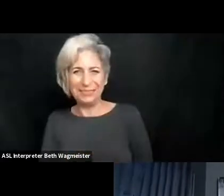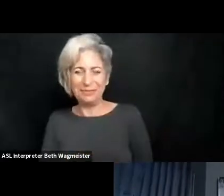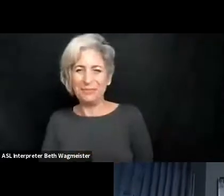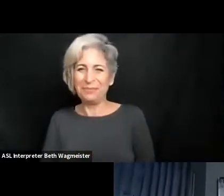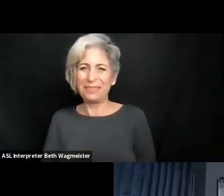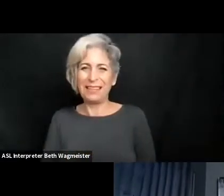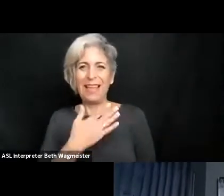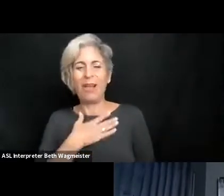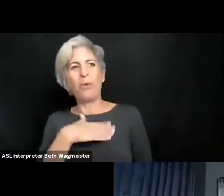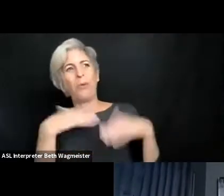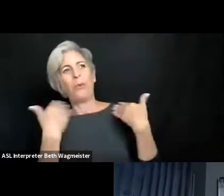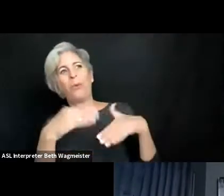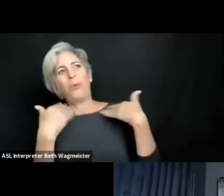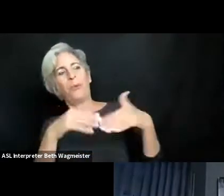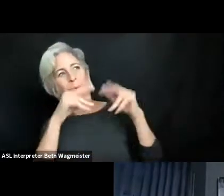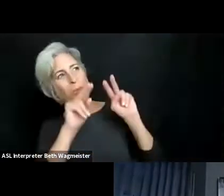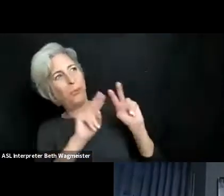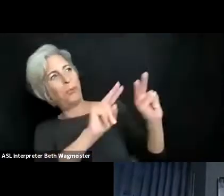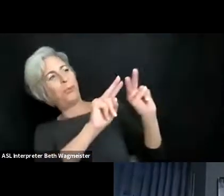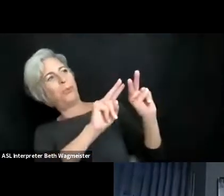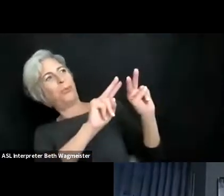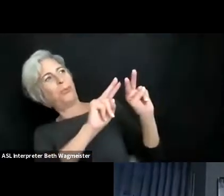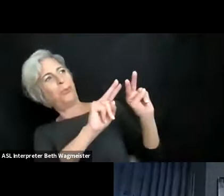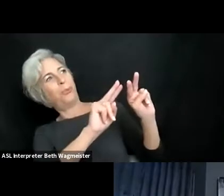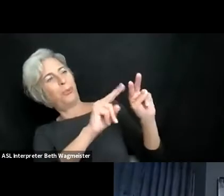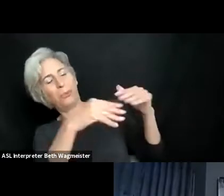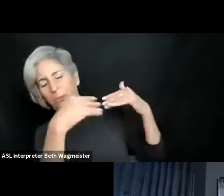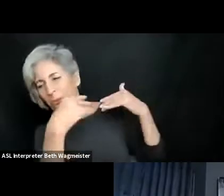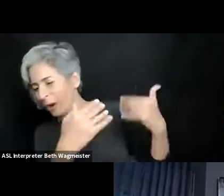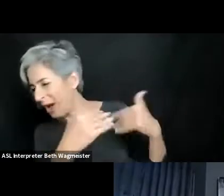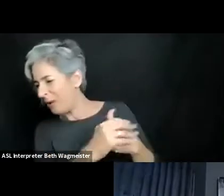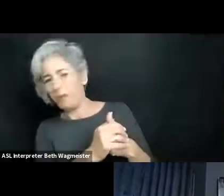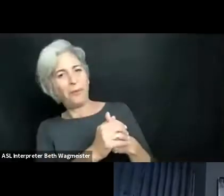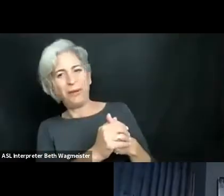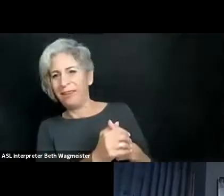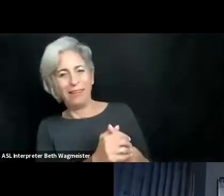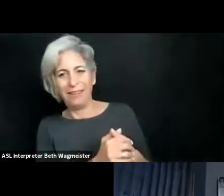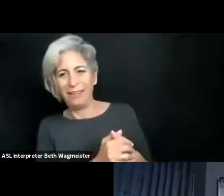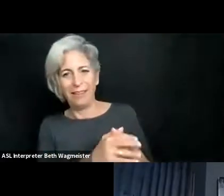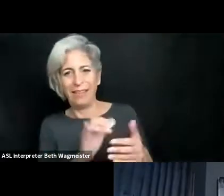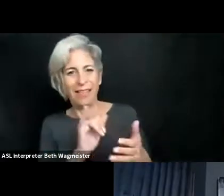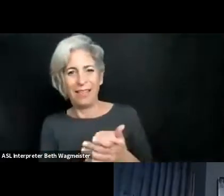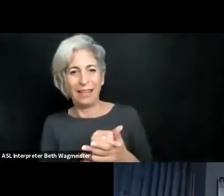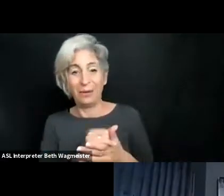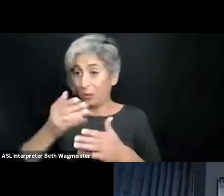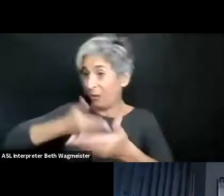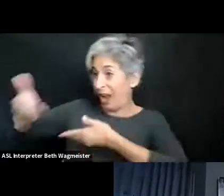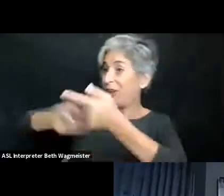for what you're saying. >> JONATHAN LAZAR: We'll hire you to teach